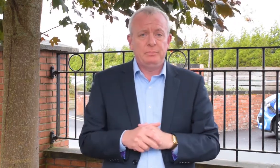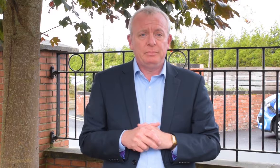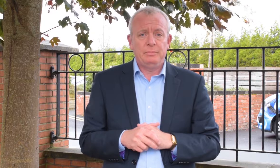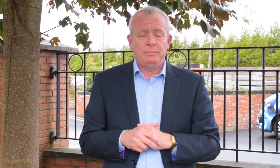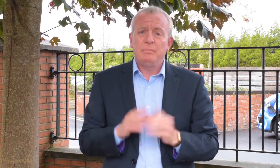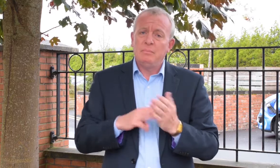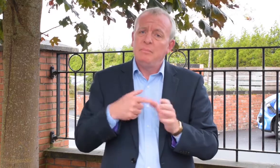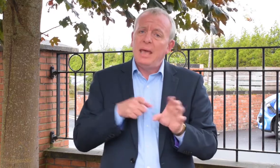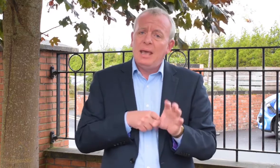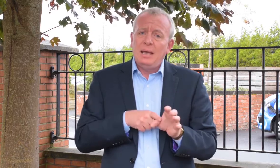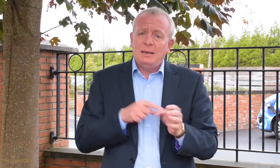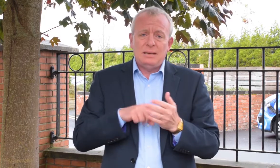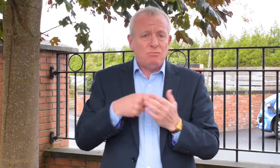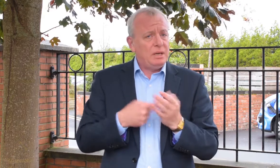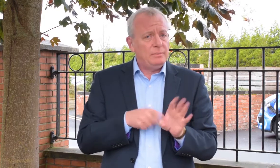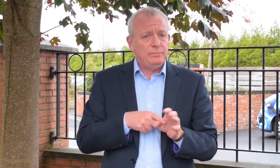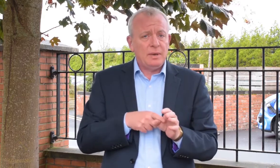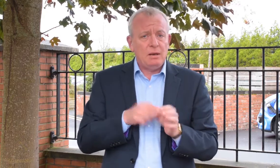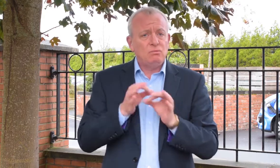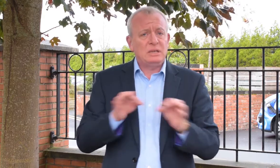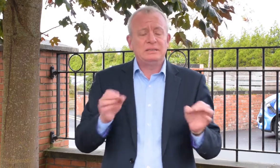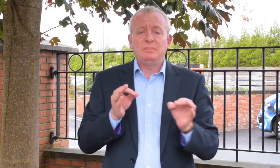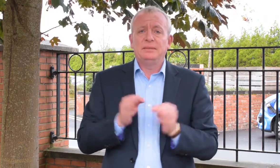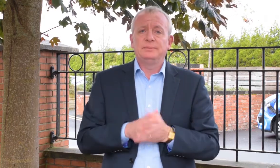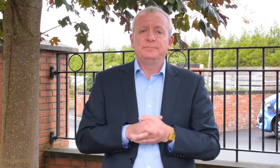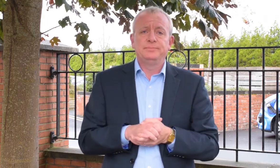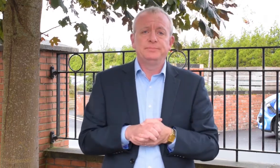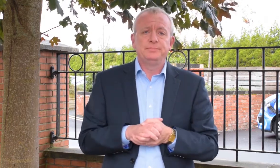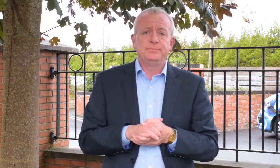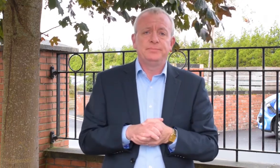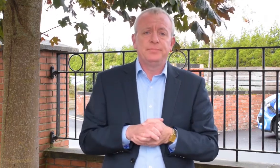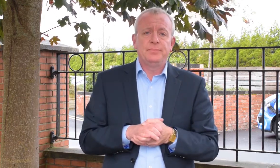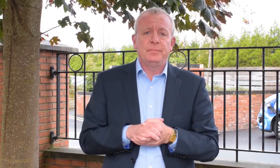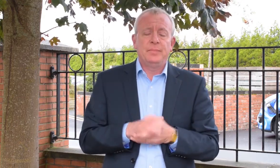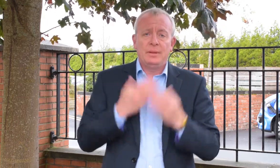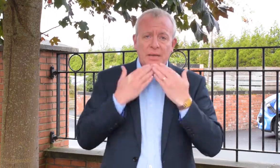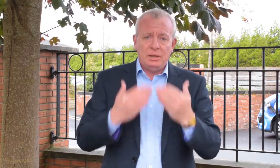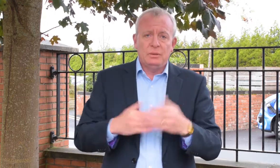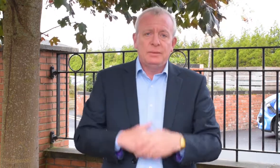May Terry rest in peace. Thank you